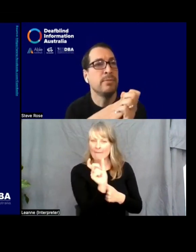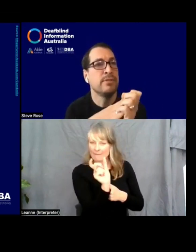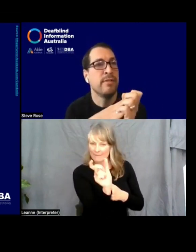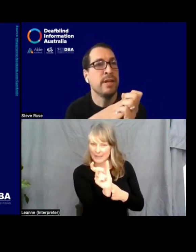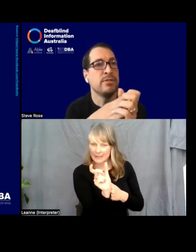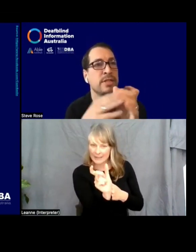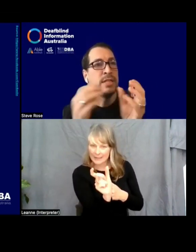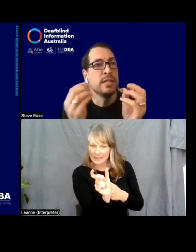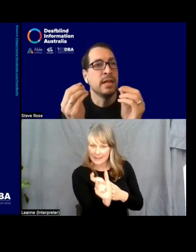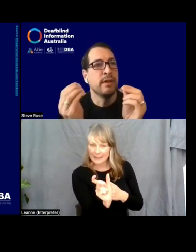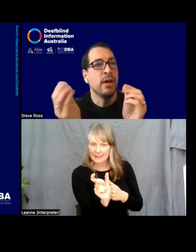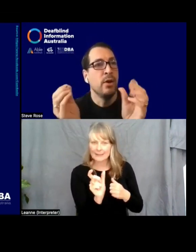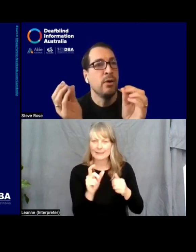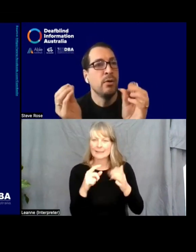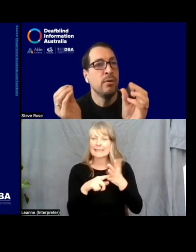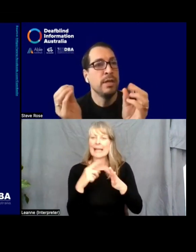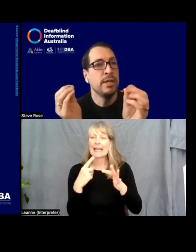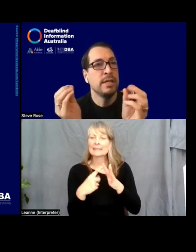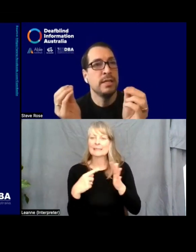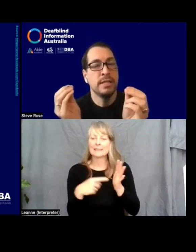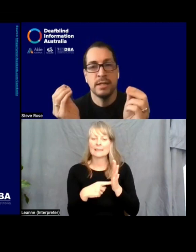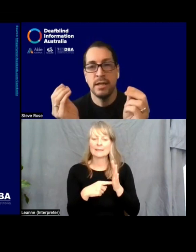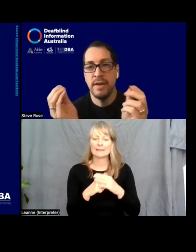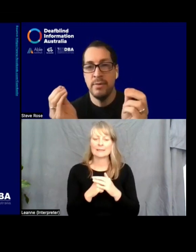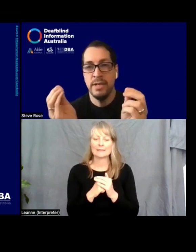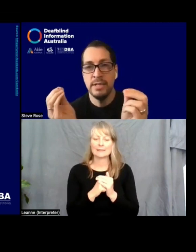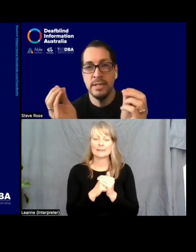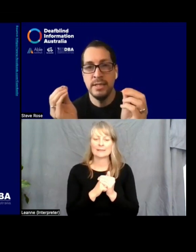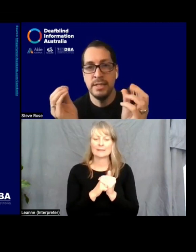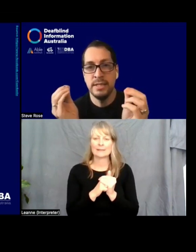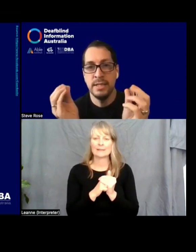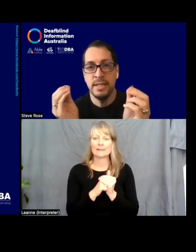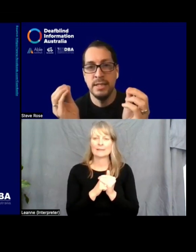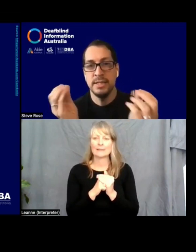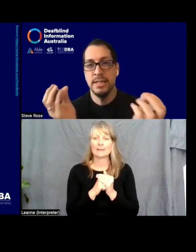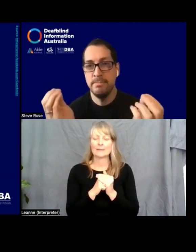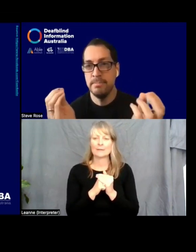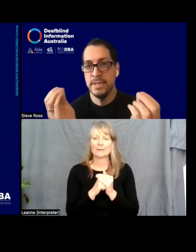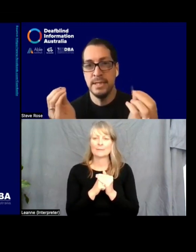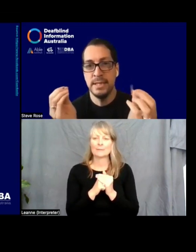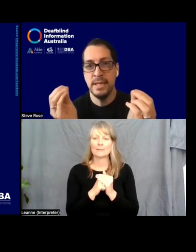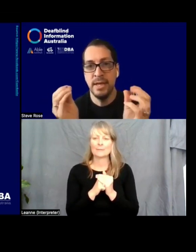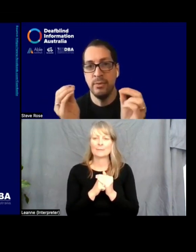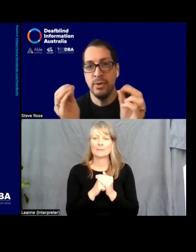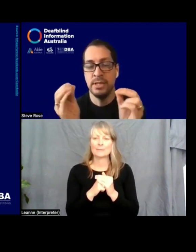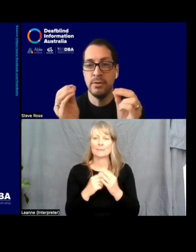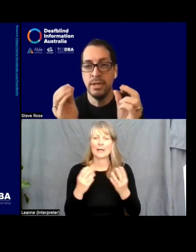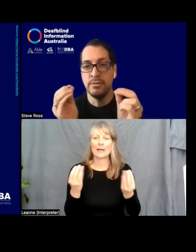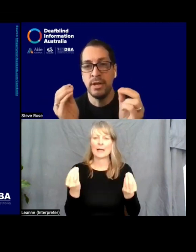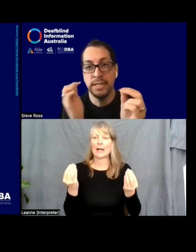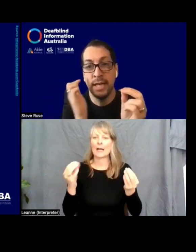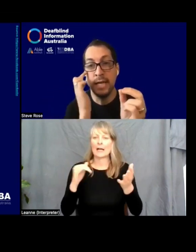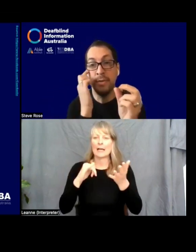but mum was very interested in: These are kind of his stims. He's stimming with his rice cake, but let's watch